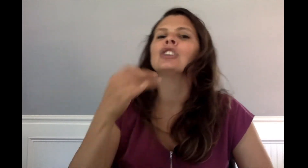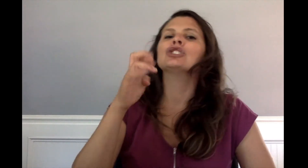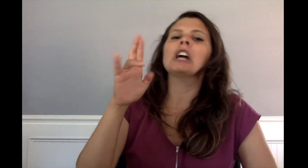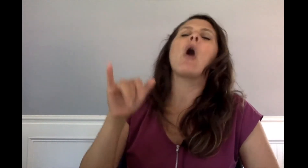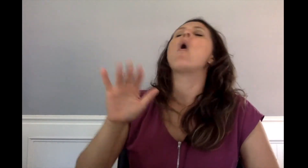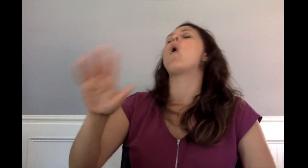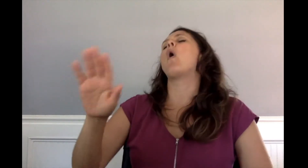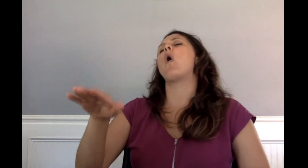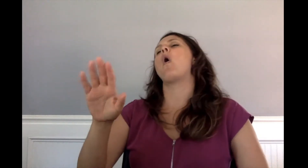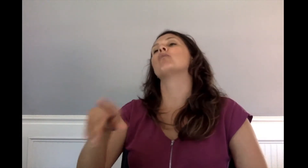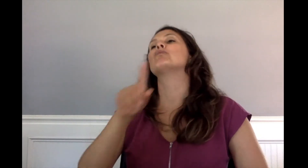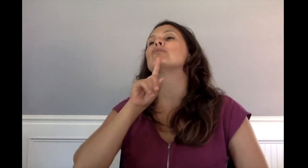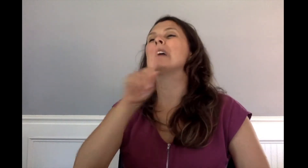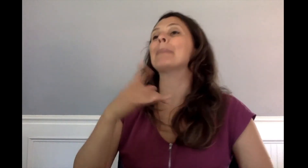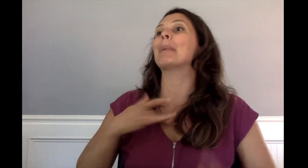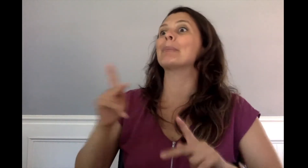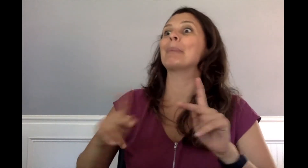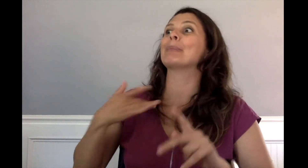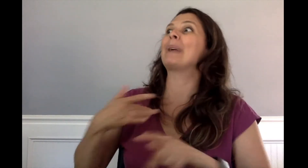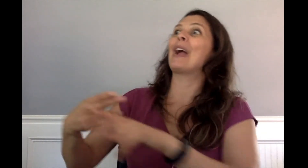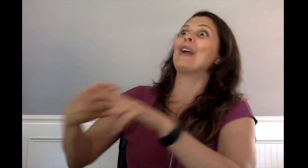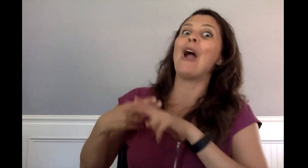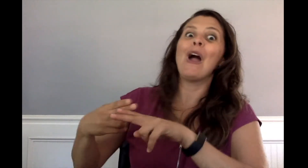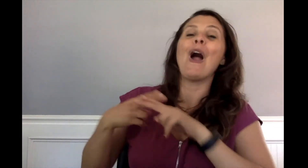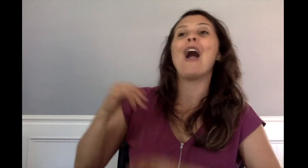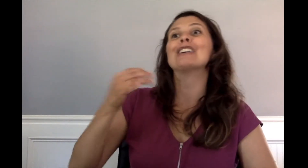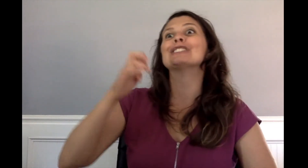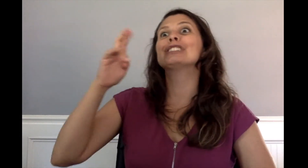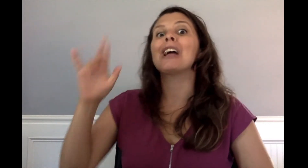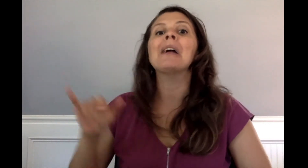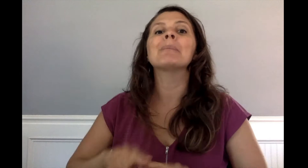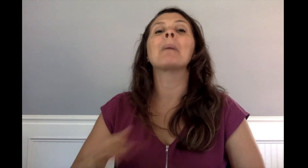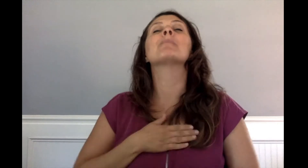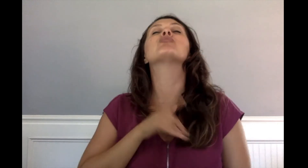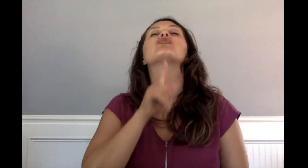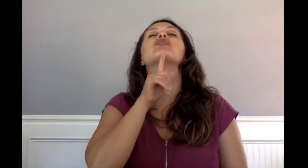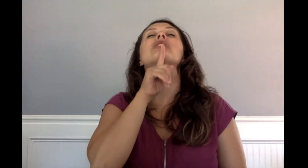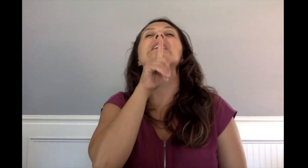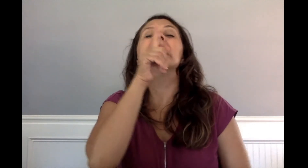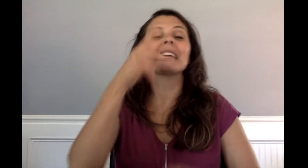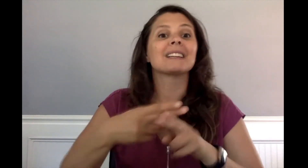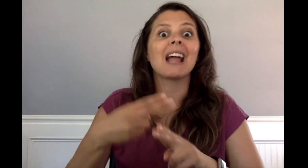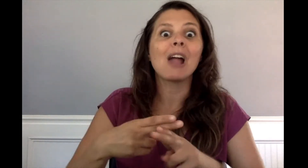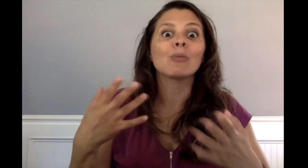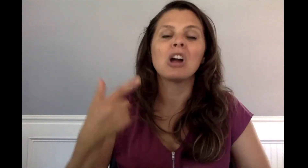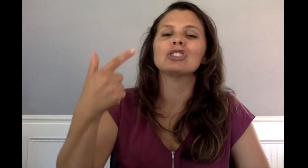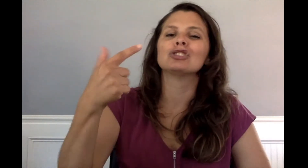The man corrected himself and fingerspelled another name.